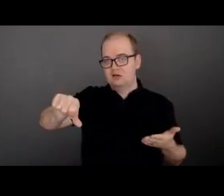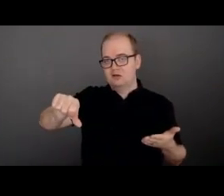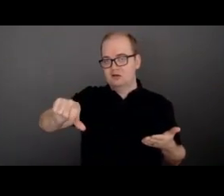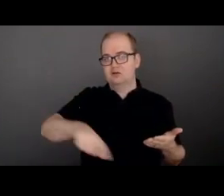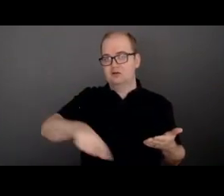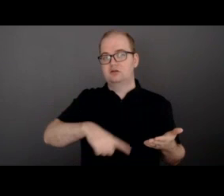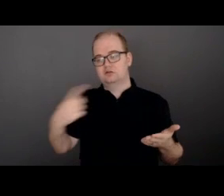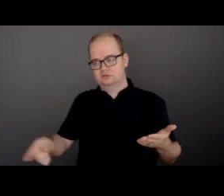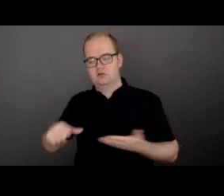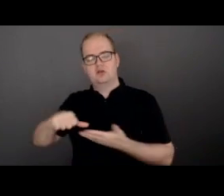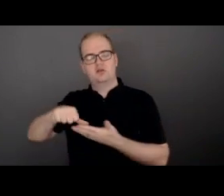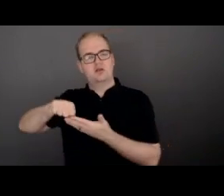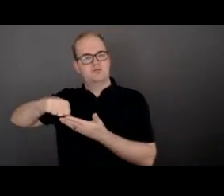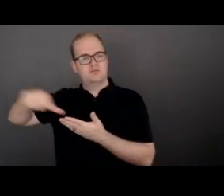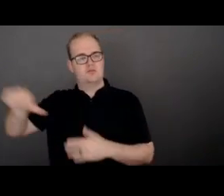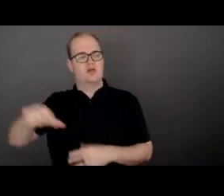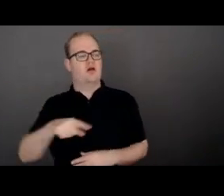defend themselves.